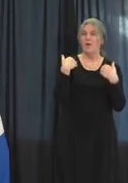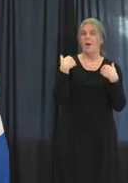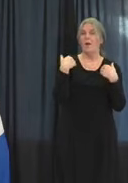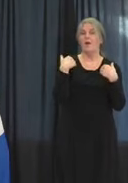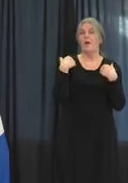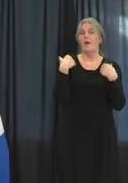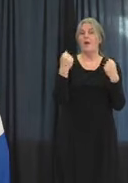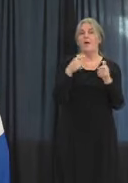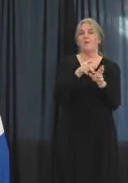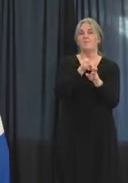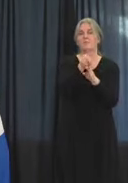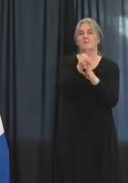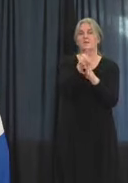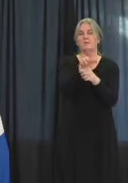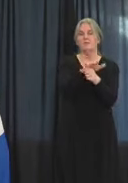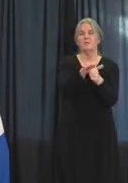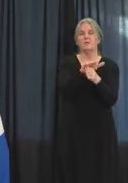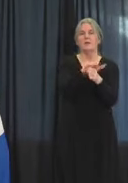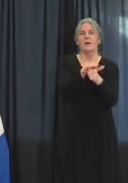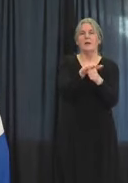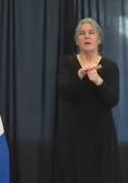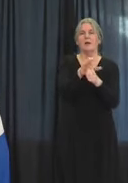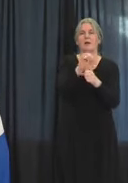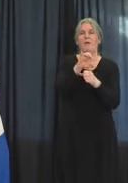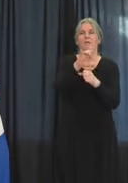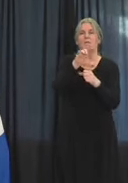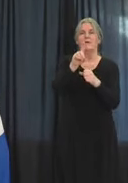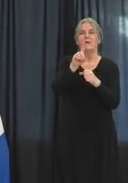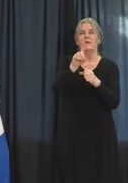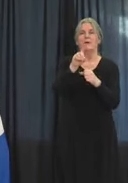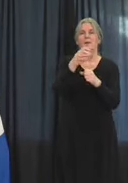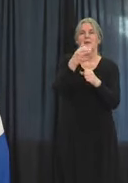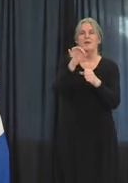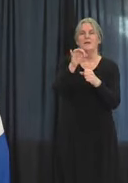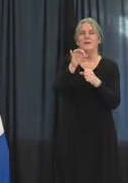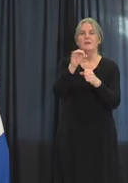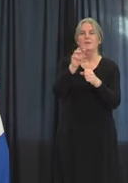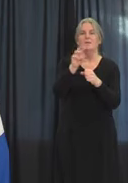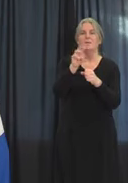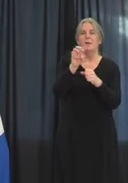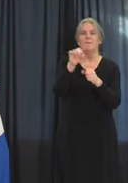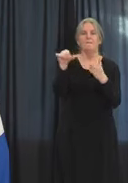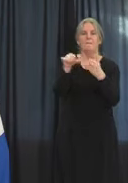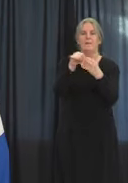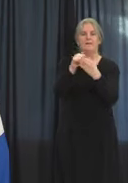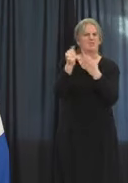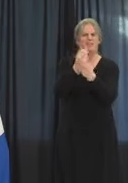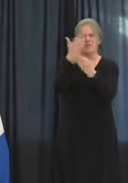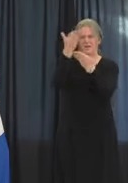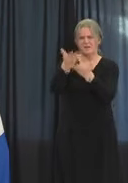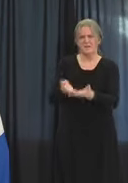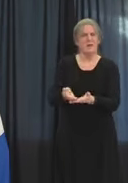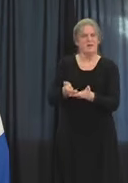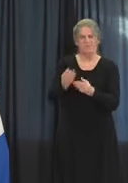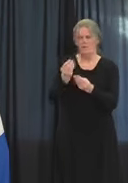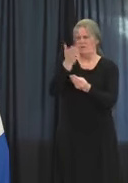It is actually available on the health professionals section of the COVID-19 website and in that section, we put all of our